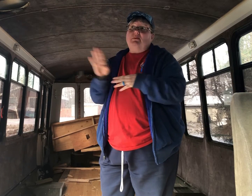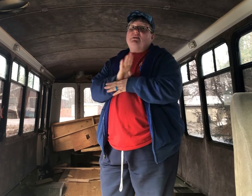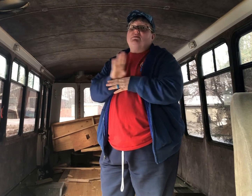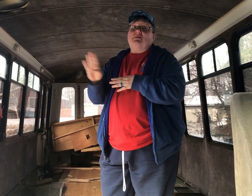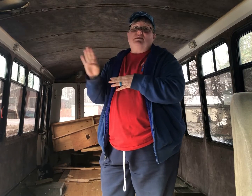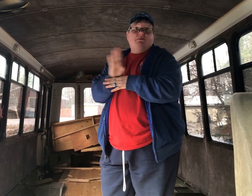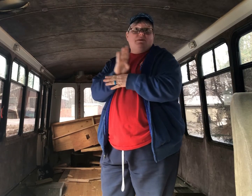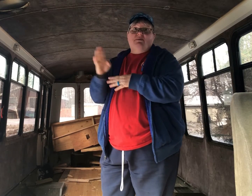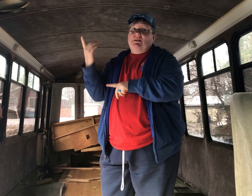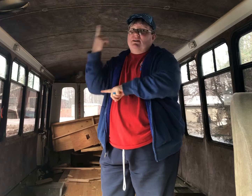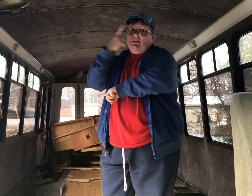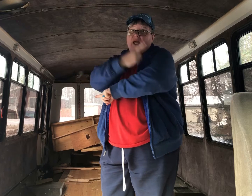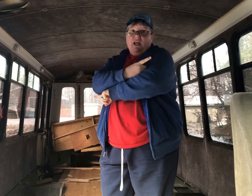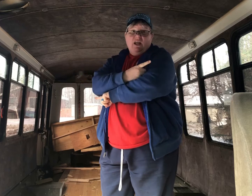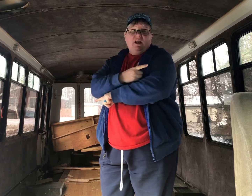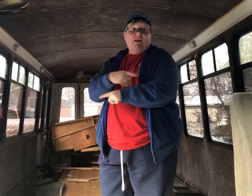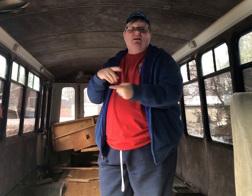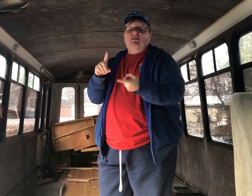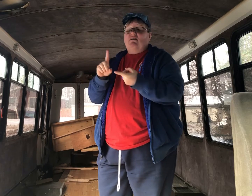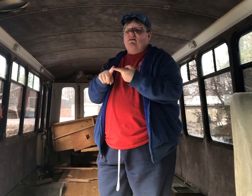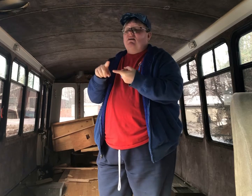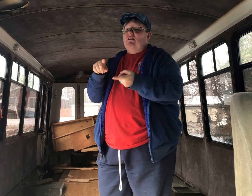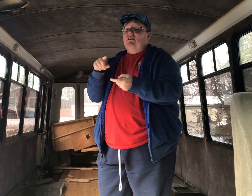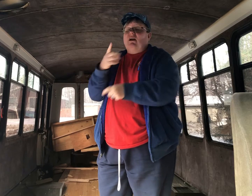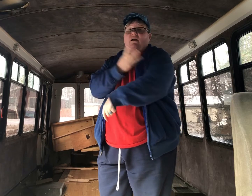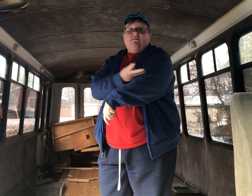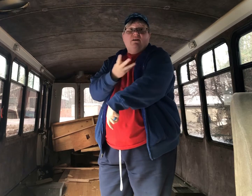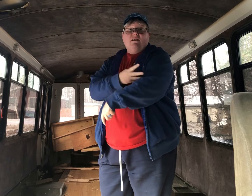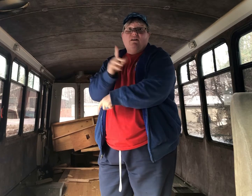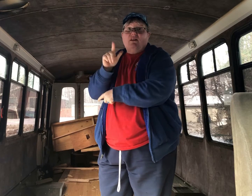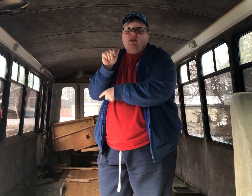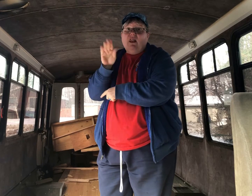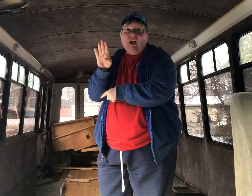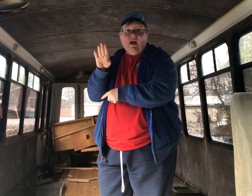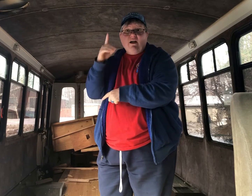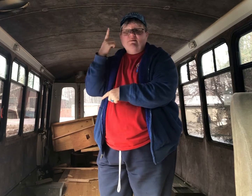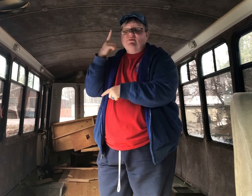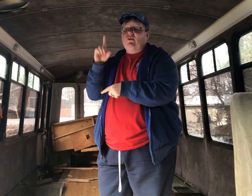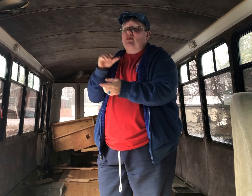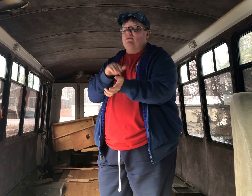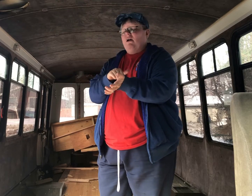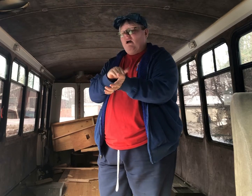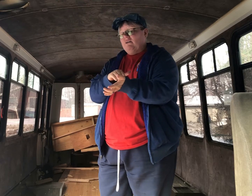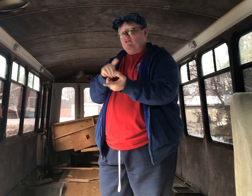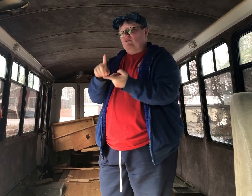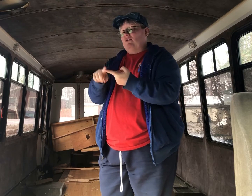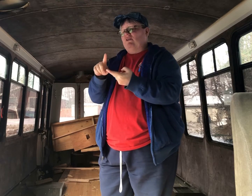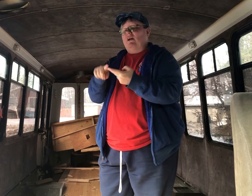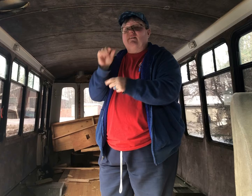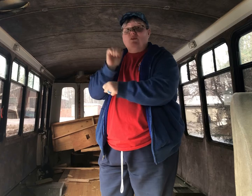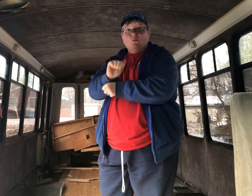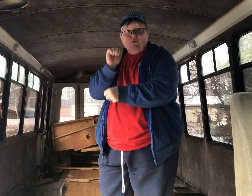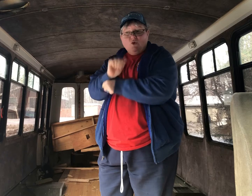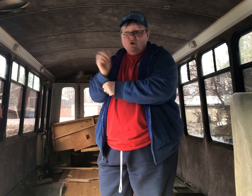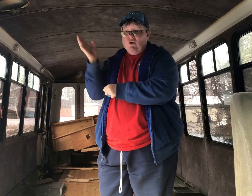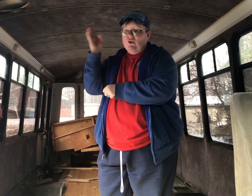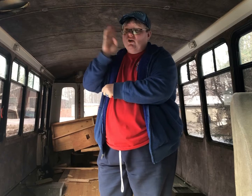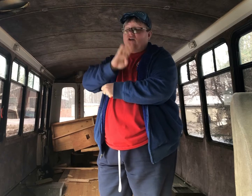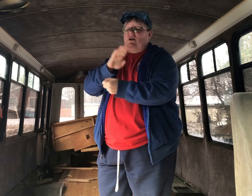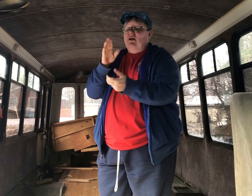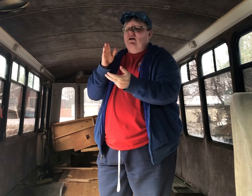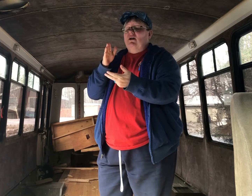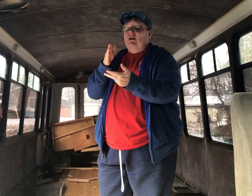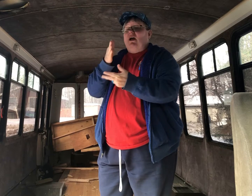a busy, busy day. I have labs in the morning, for the doctor. I have work all day, and then after